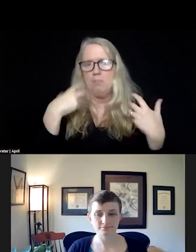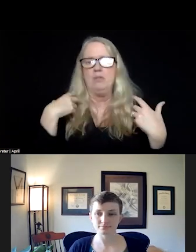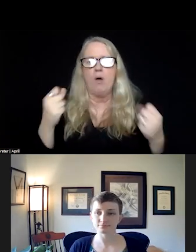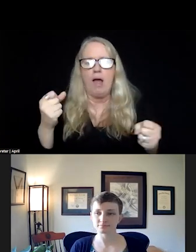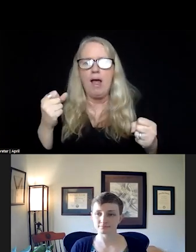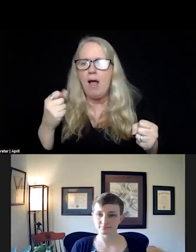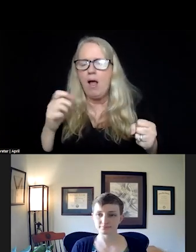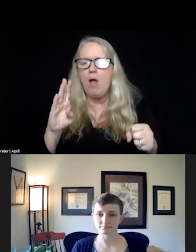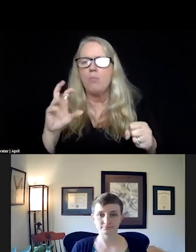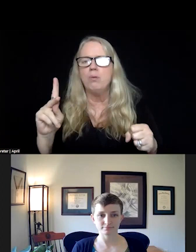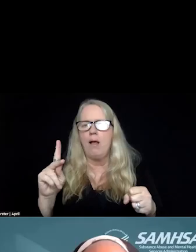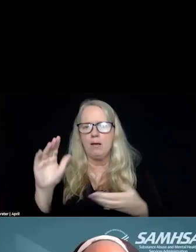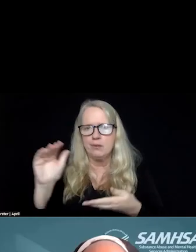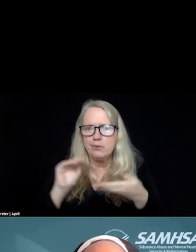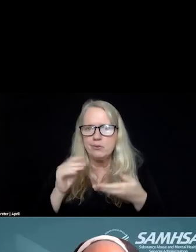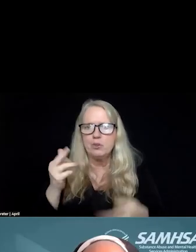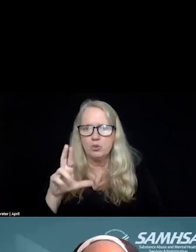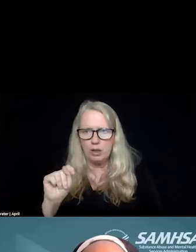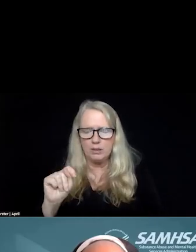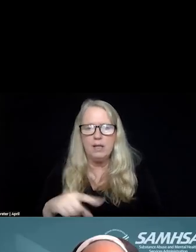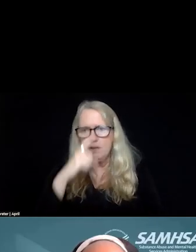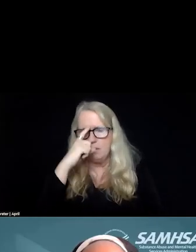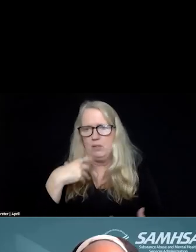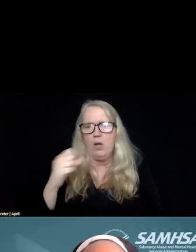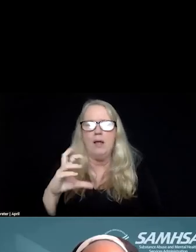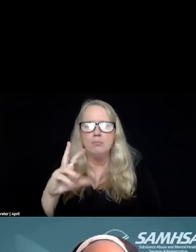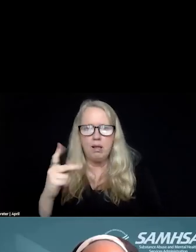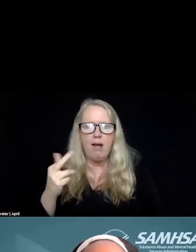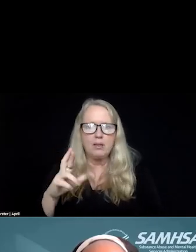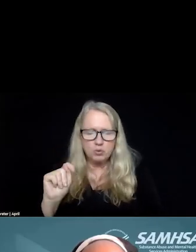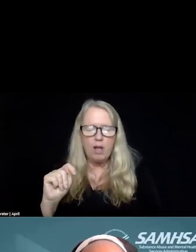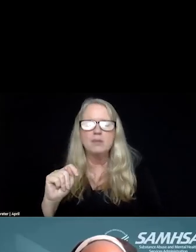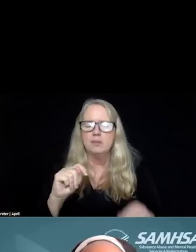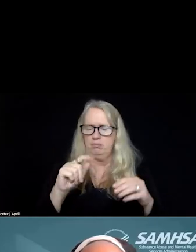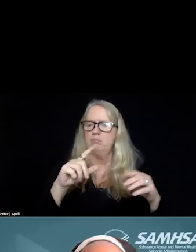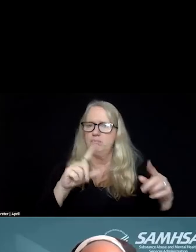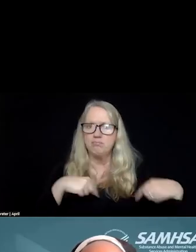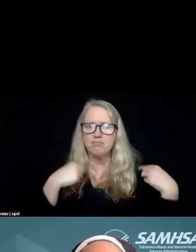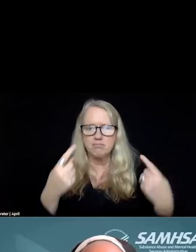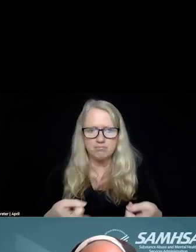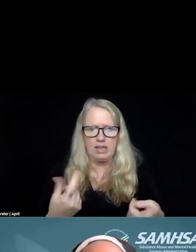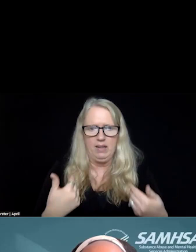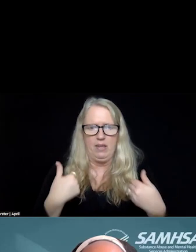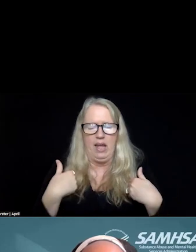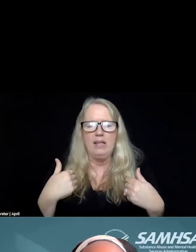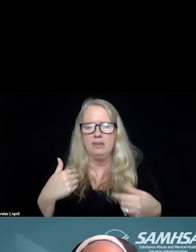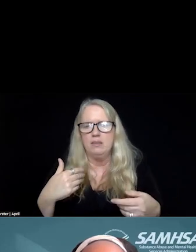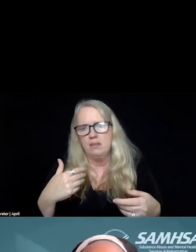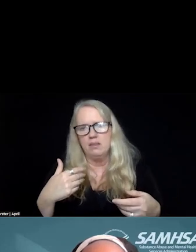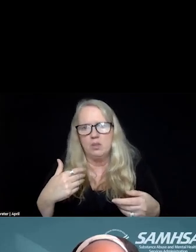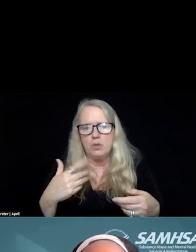NUMBER ONE, THE MENTAL HEALTH GRANT APPLICATIONS ARE UNDER REVIEW